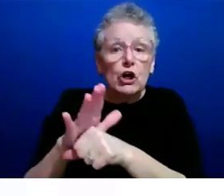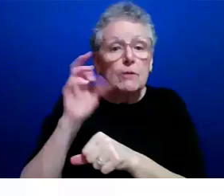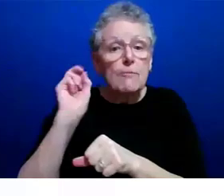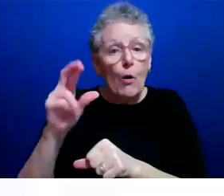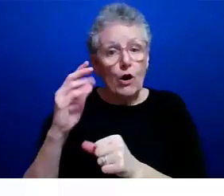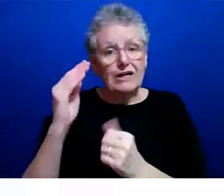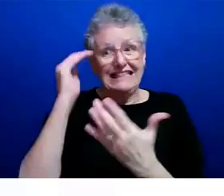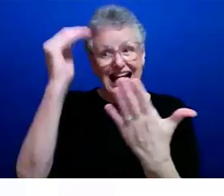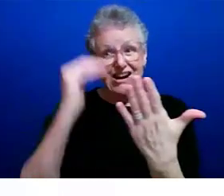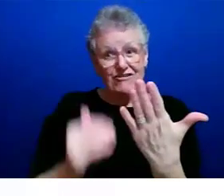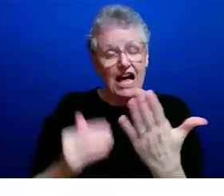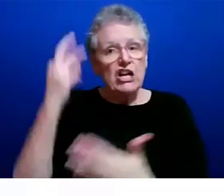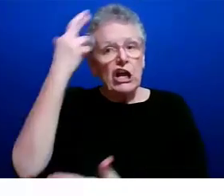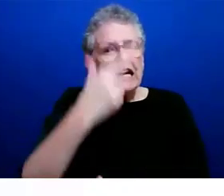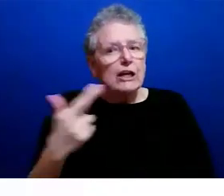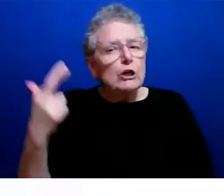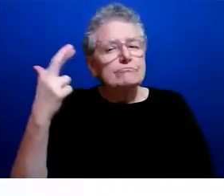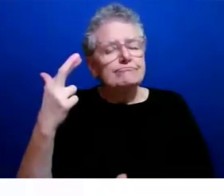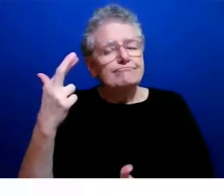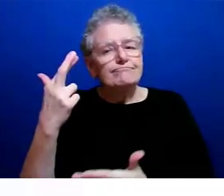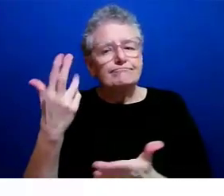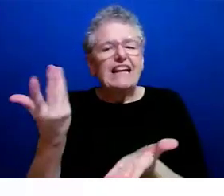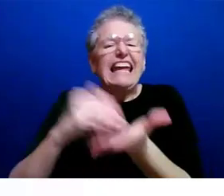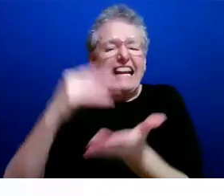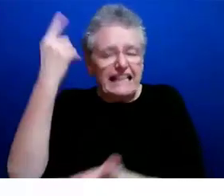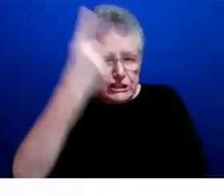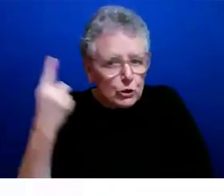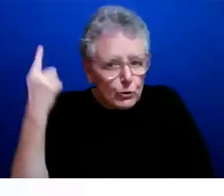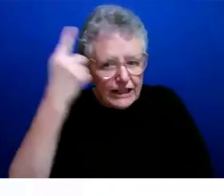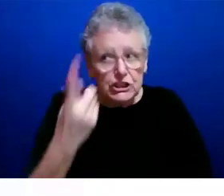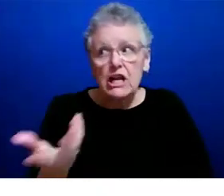a reconsideration of previous findings.